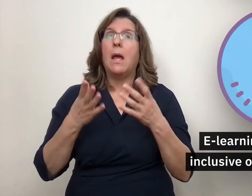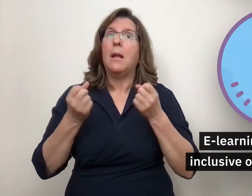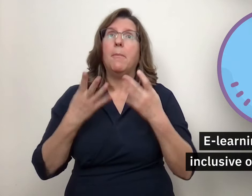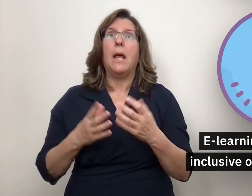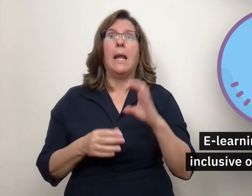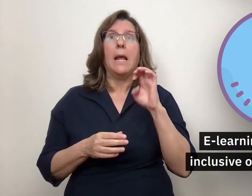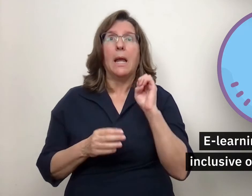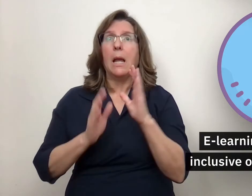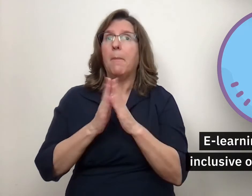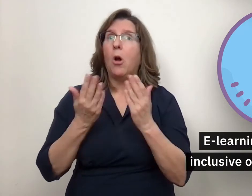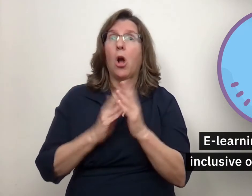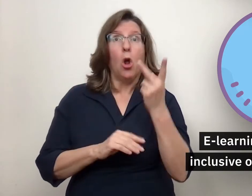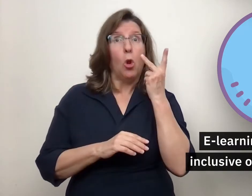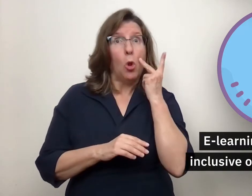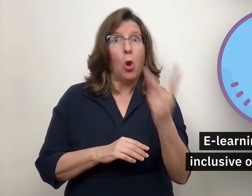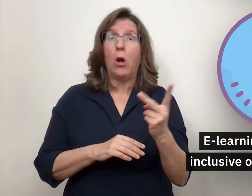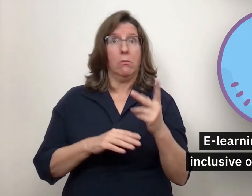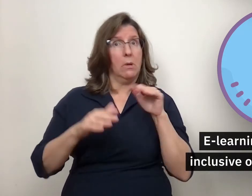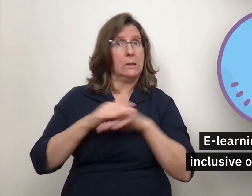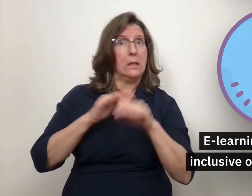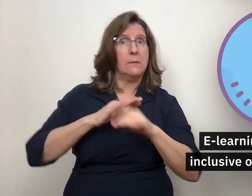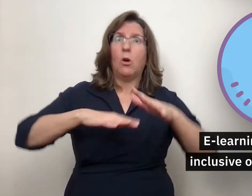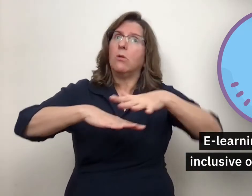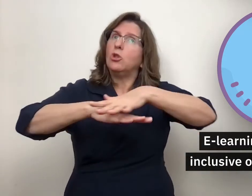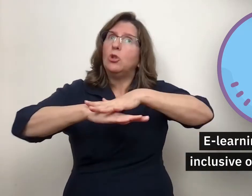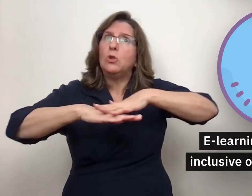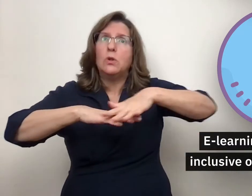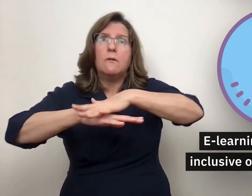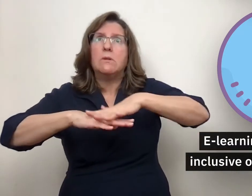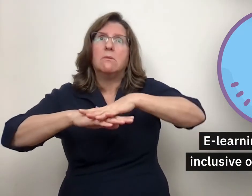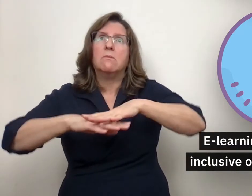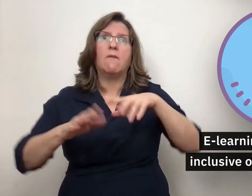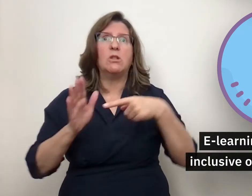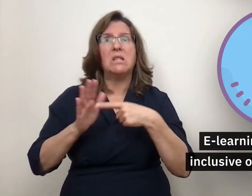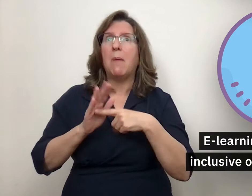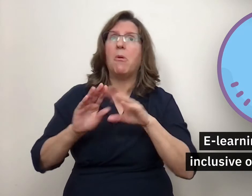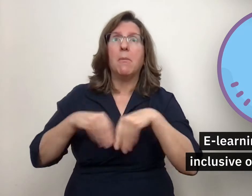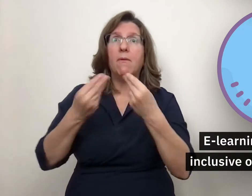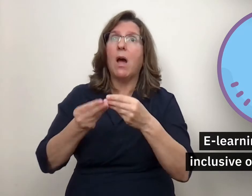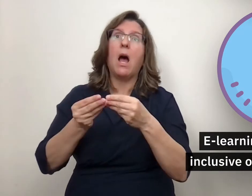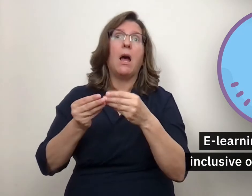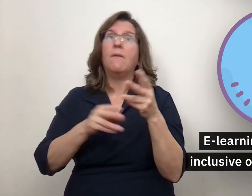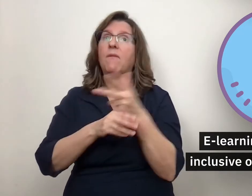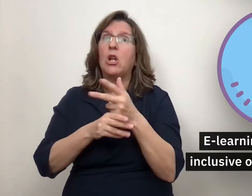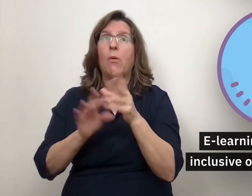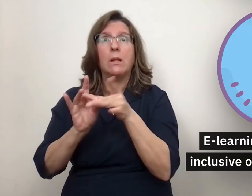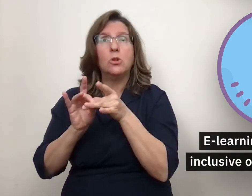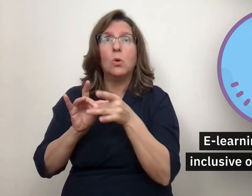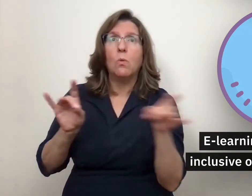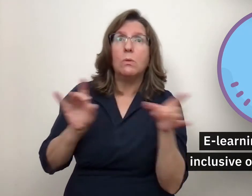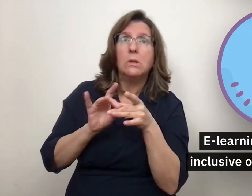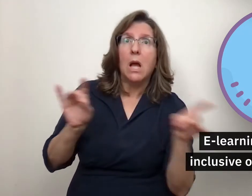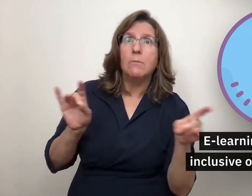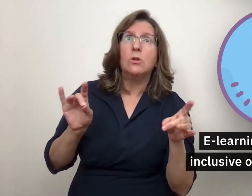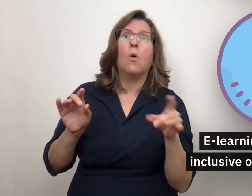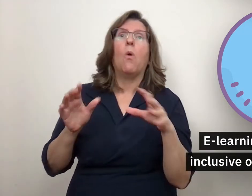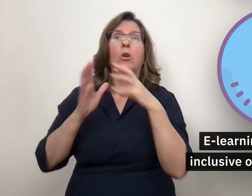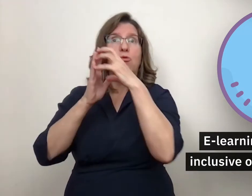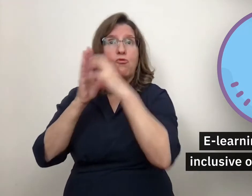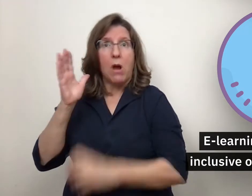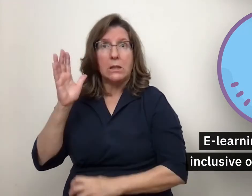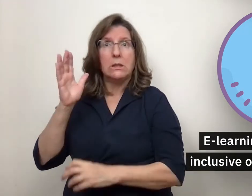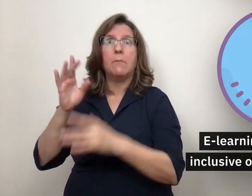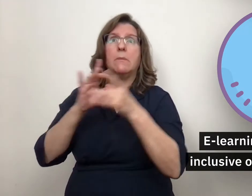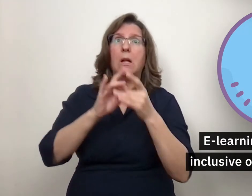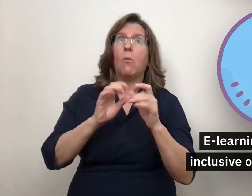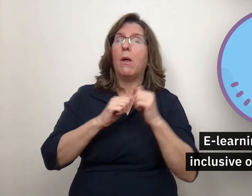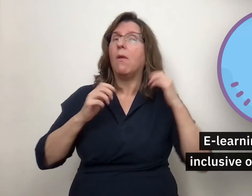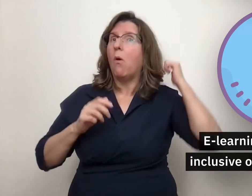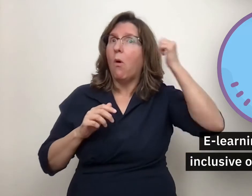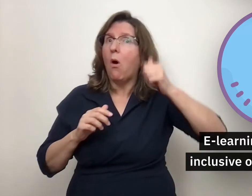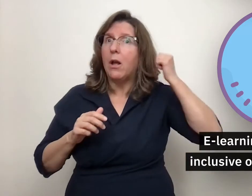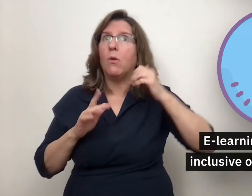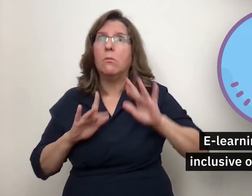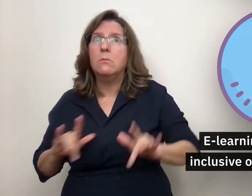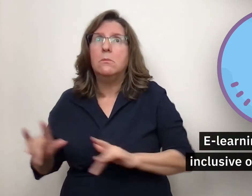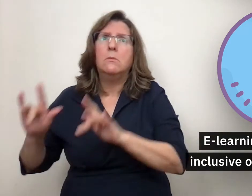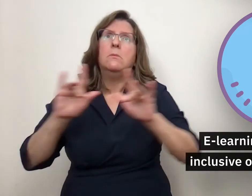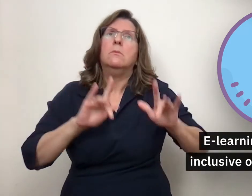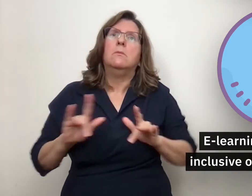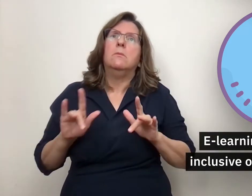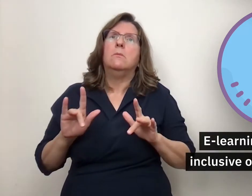E-learning material often looks inclusive on the surface, such as captioning videos, or providing a transcript of audio content.